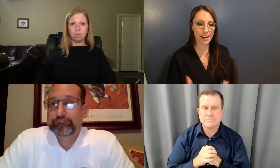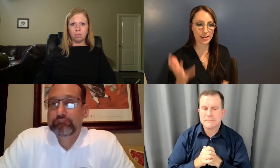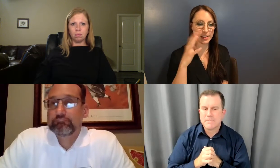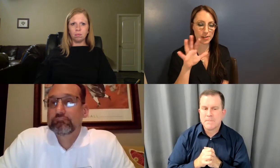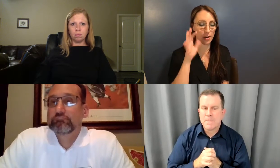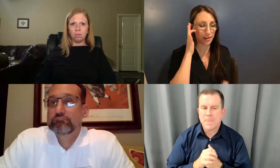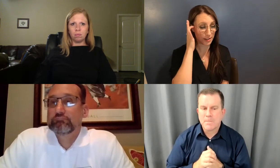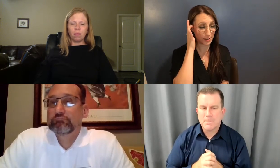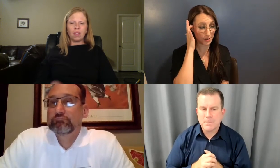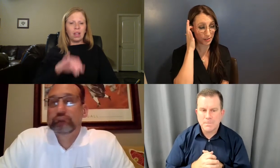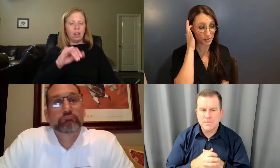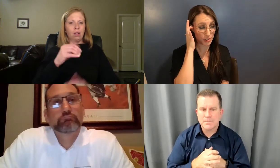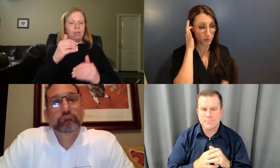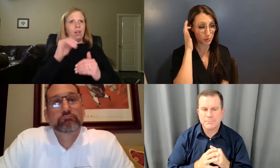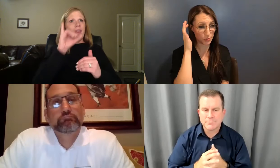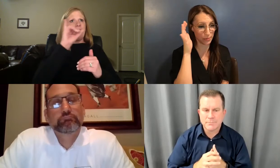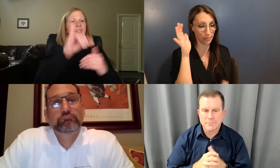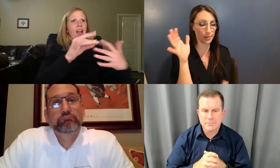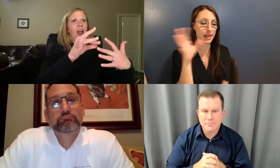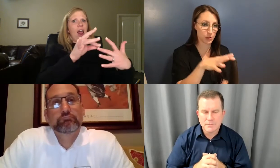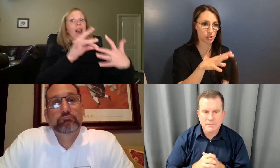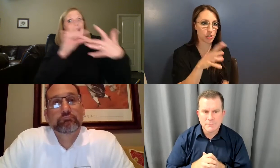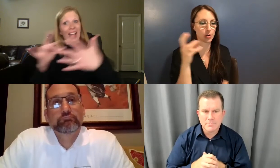That leads a thought to my next question,